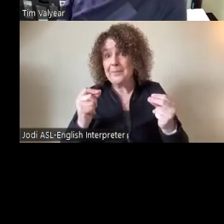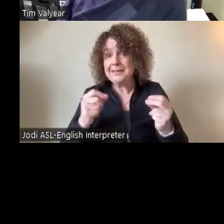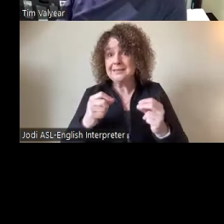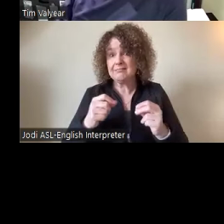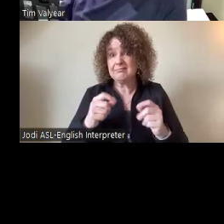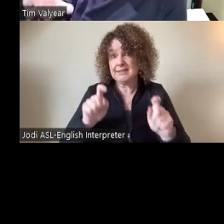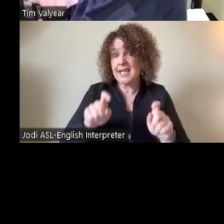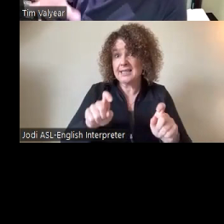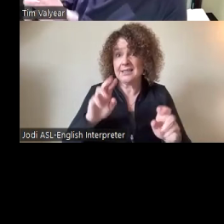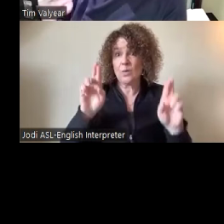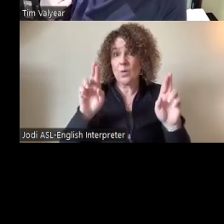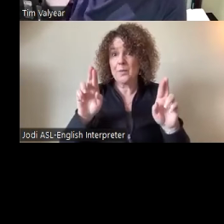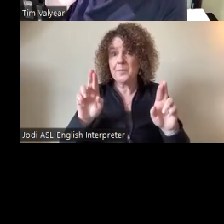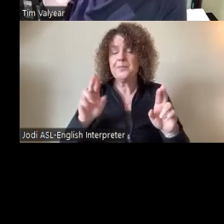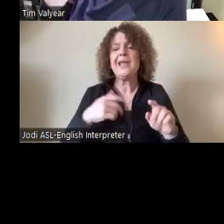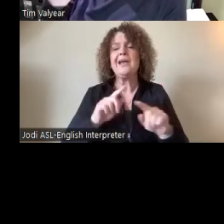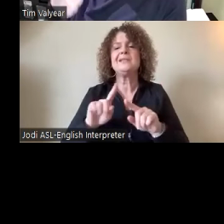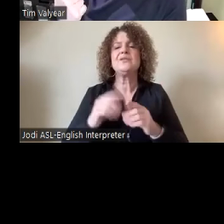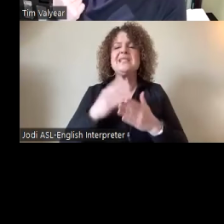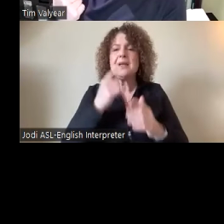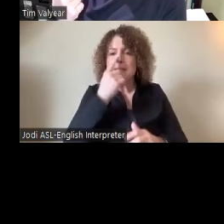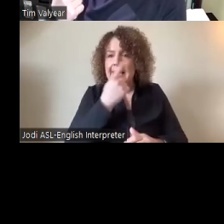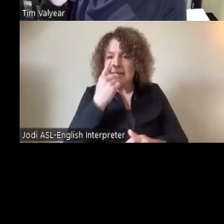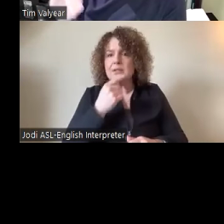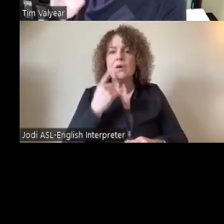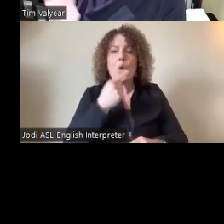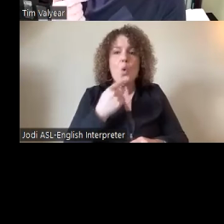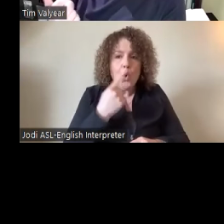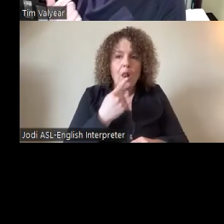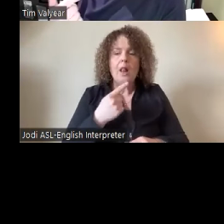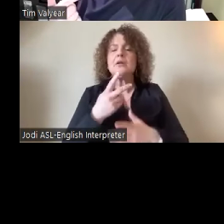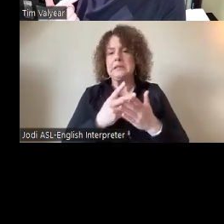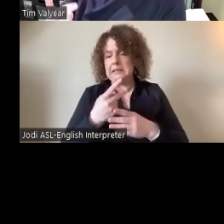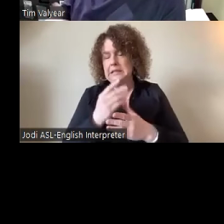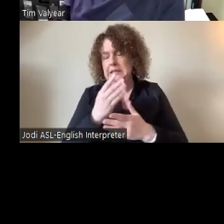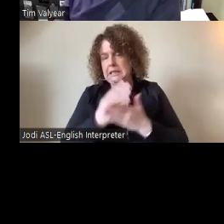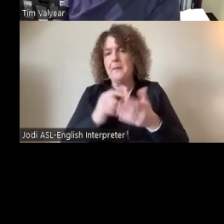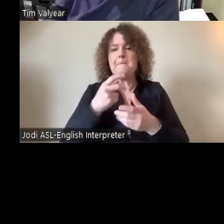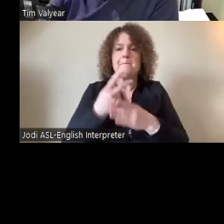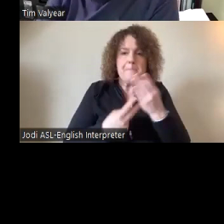any given day trying to get it . Hopefully, some of you have gotten the rapid tests and they are different M some